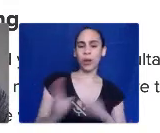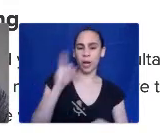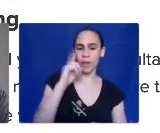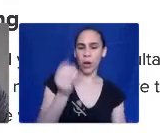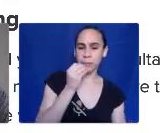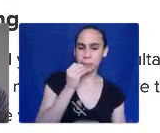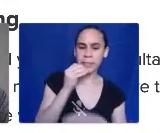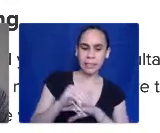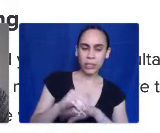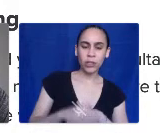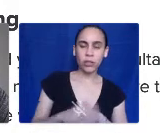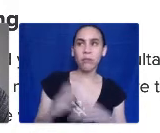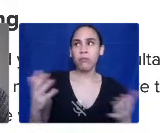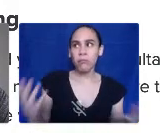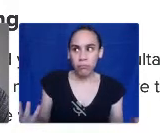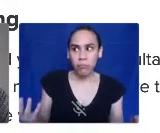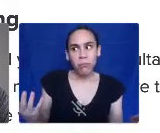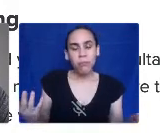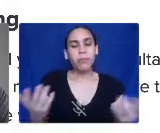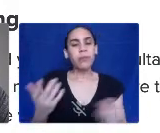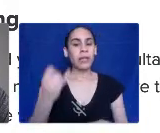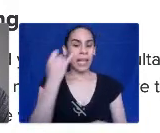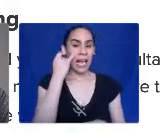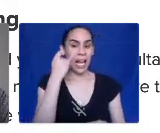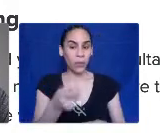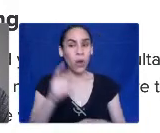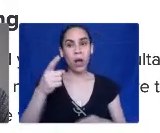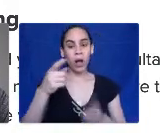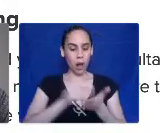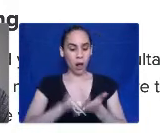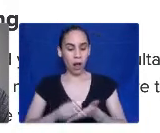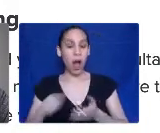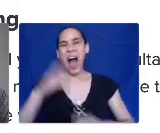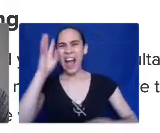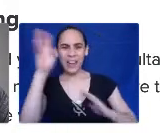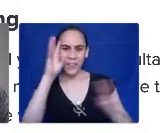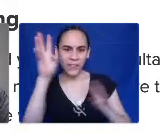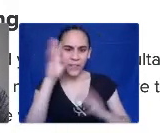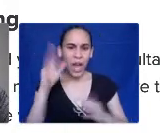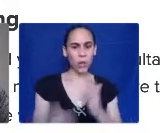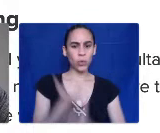um i invented a new recipe and increased friday night sales by 10 that's amazing right it shows